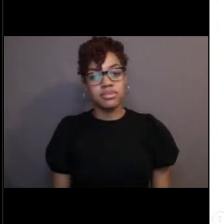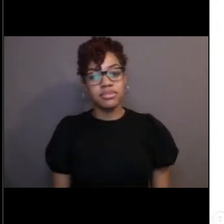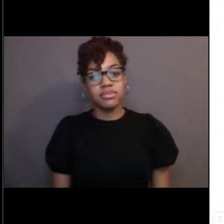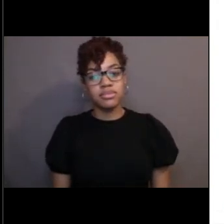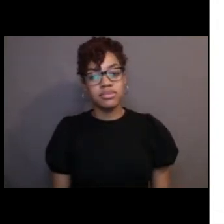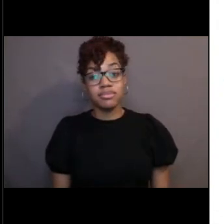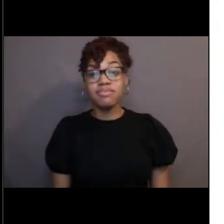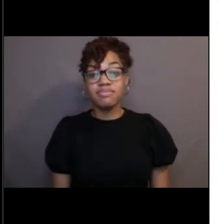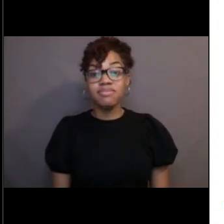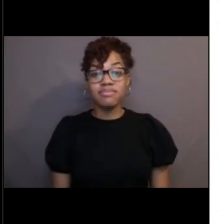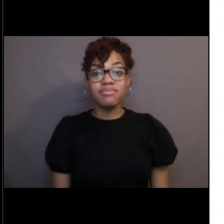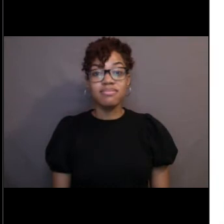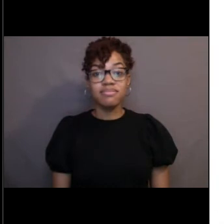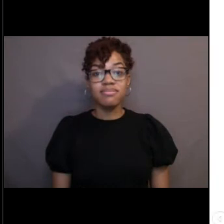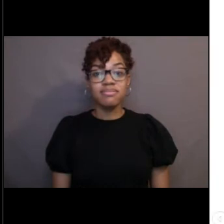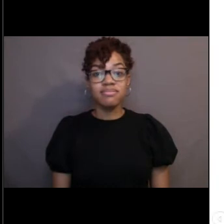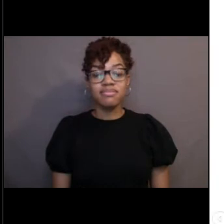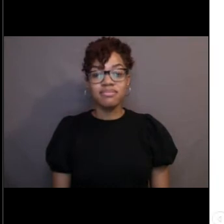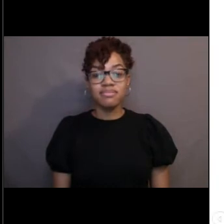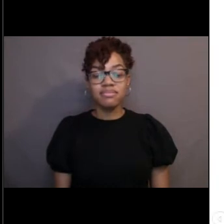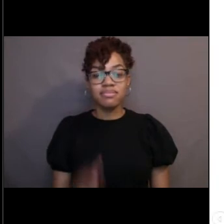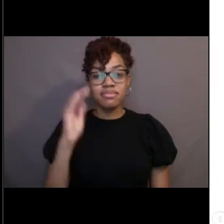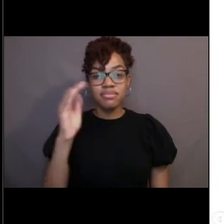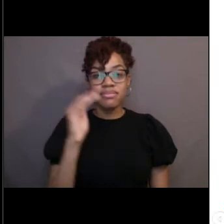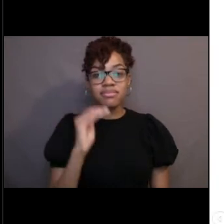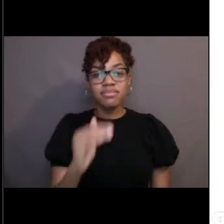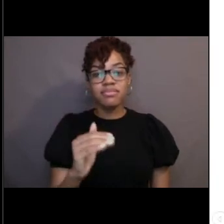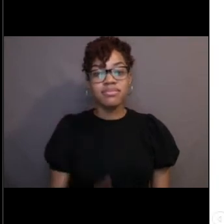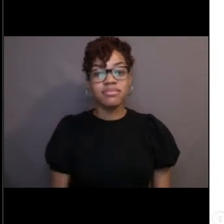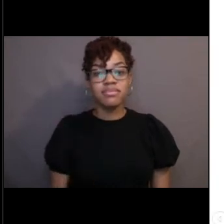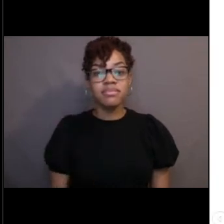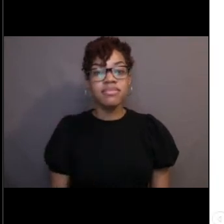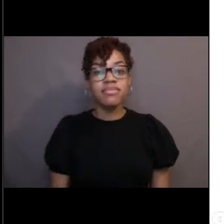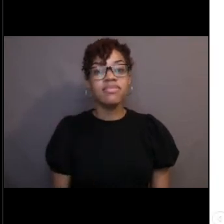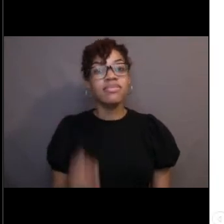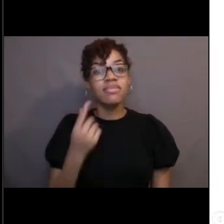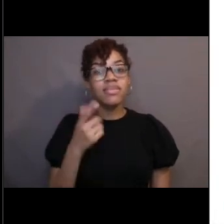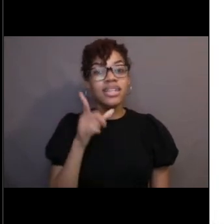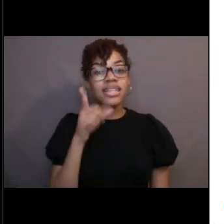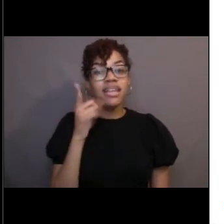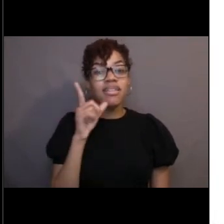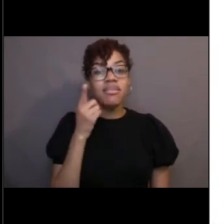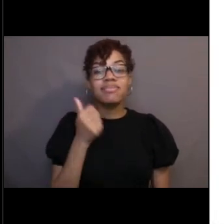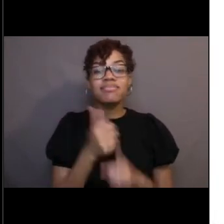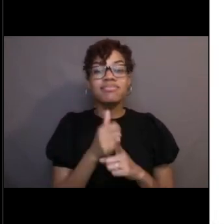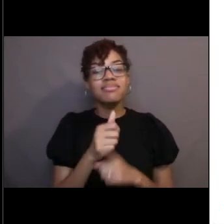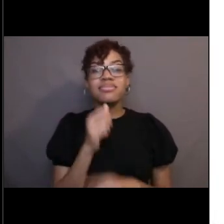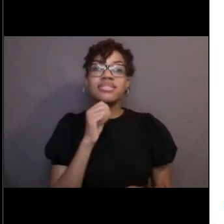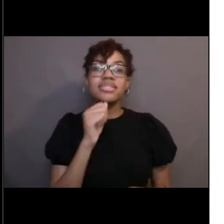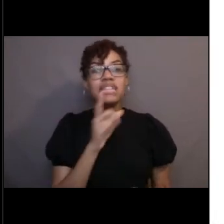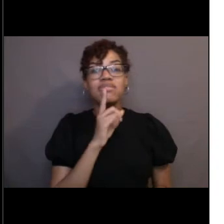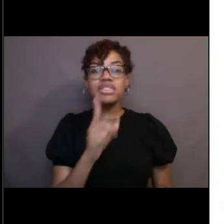All right. And then, like I said, the leatherbacks don't seem to be bothered by the tag.